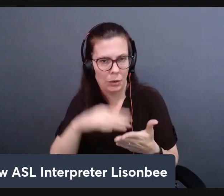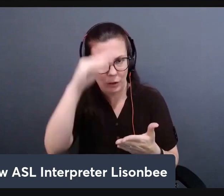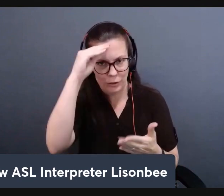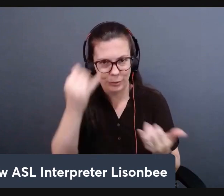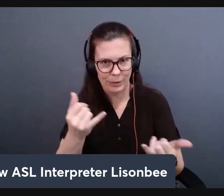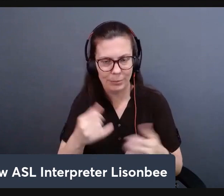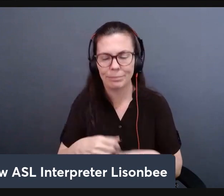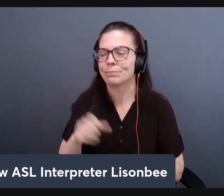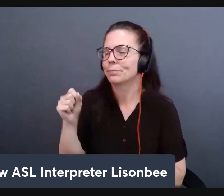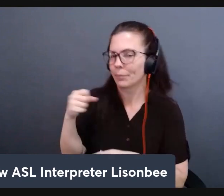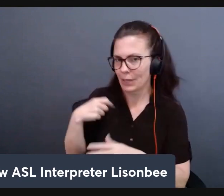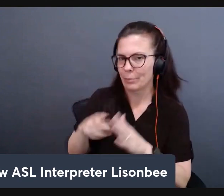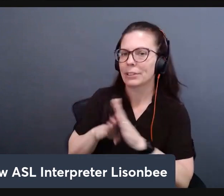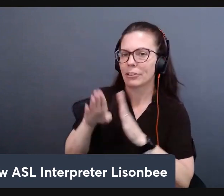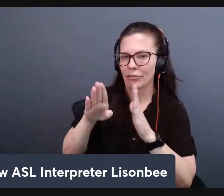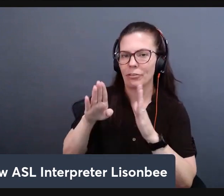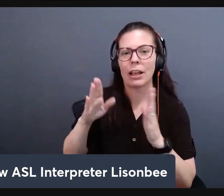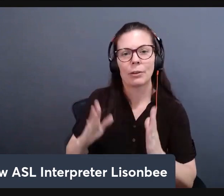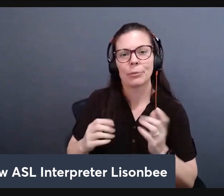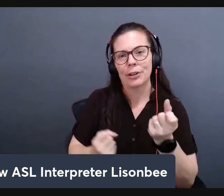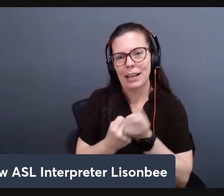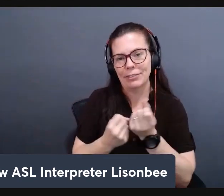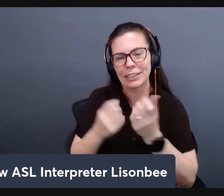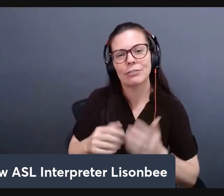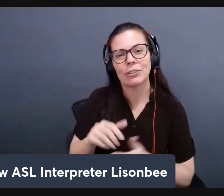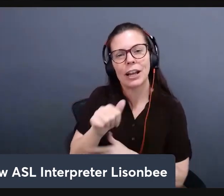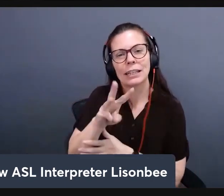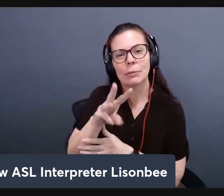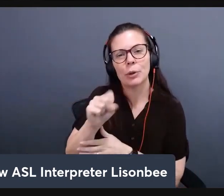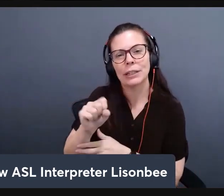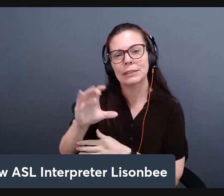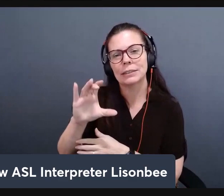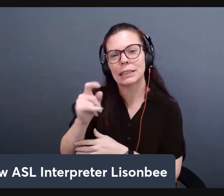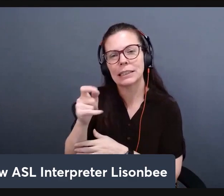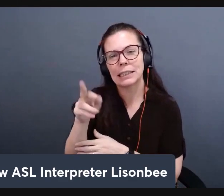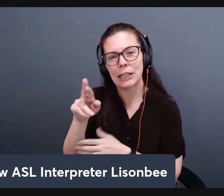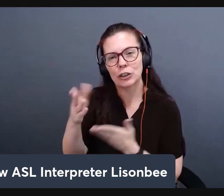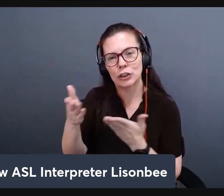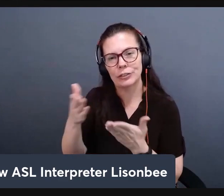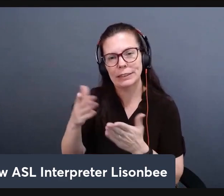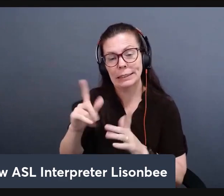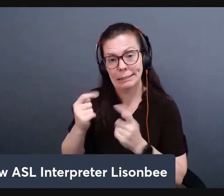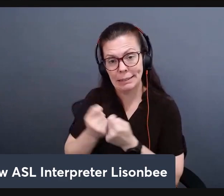on the native AWS container services team. And so, I'm focusing a lot on container services